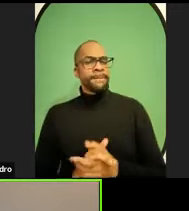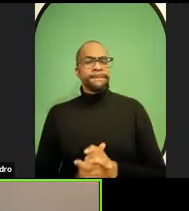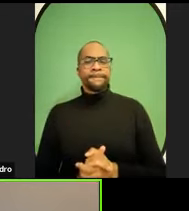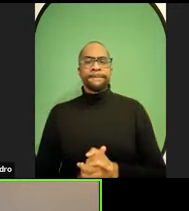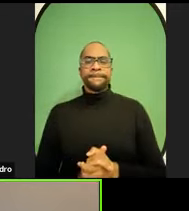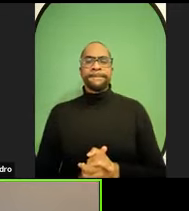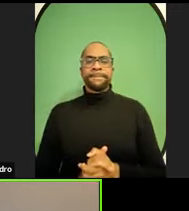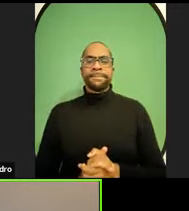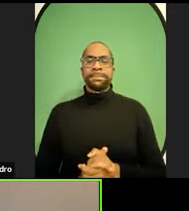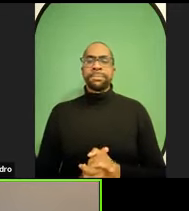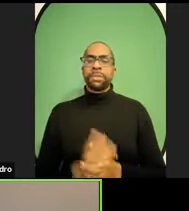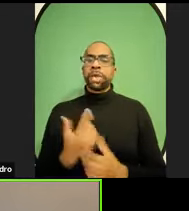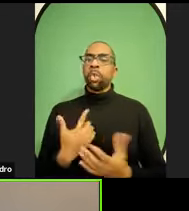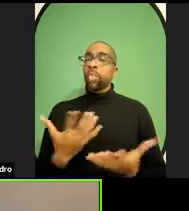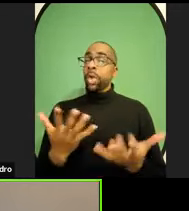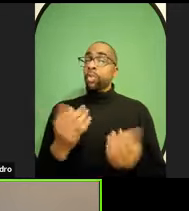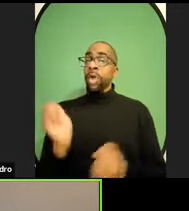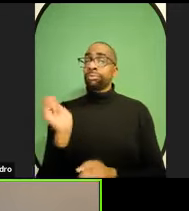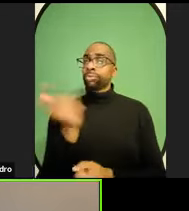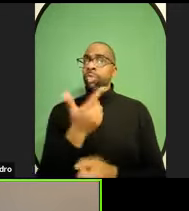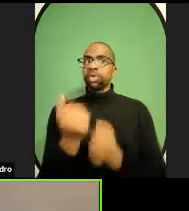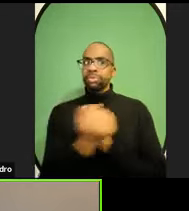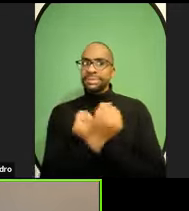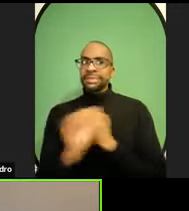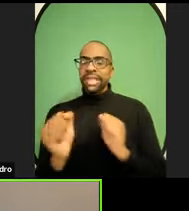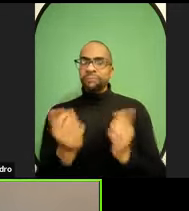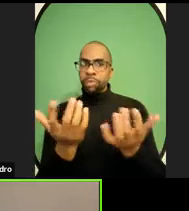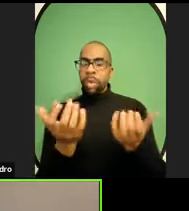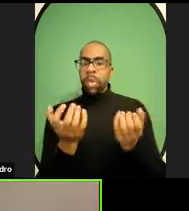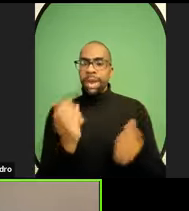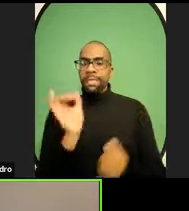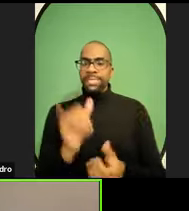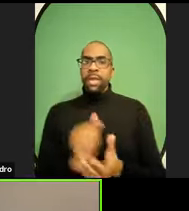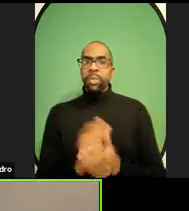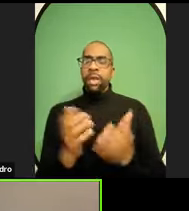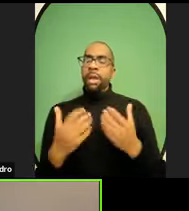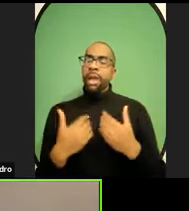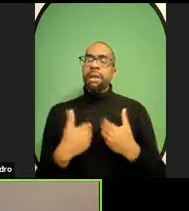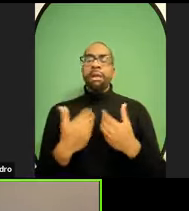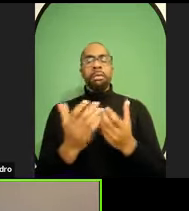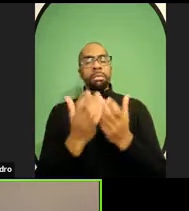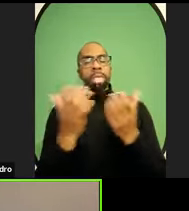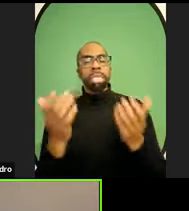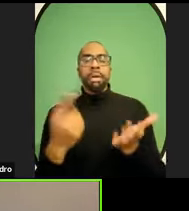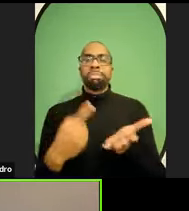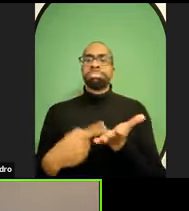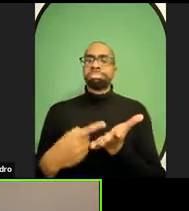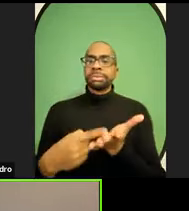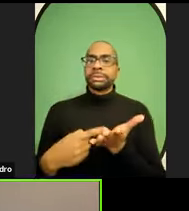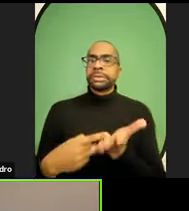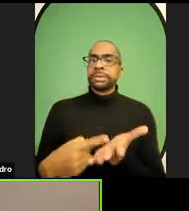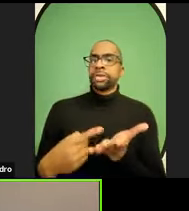with disabilities and as with disabilities and. And the biggest thing was like we want to make sure that everyone is safe. And so And so we had a lot of